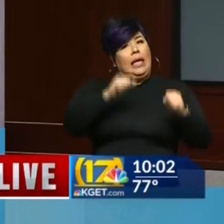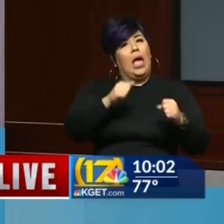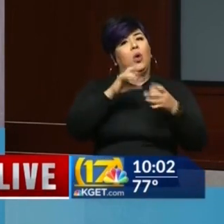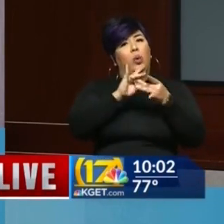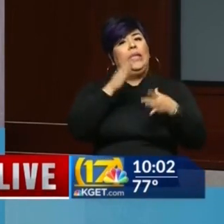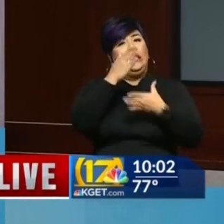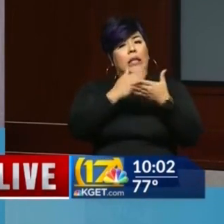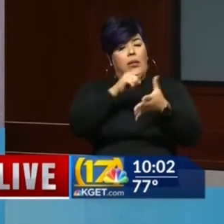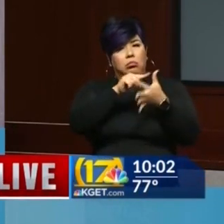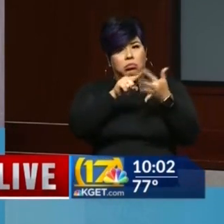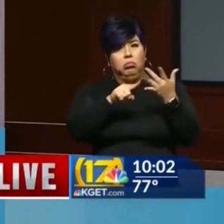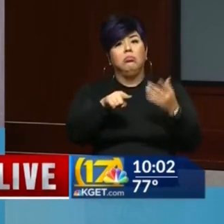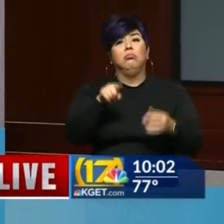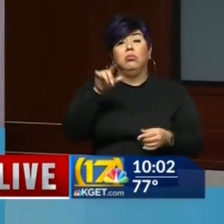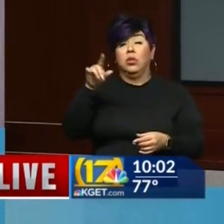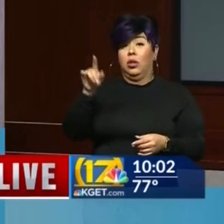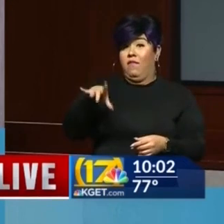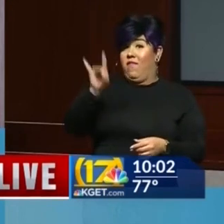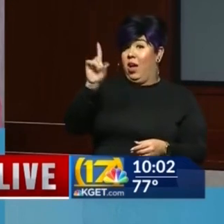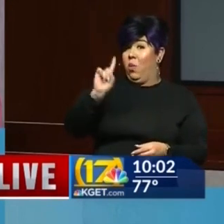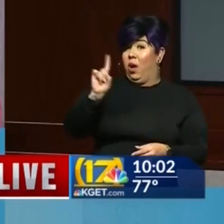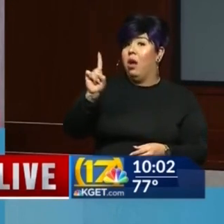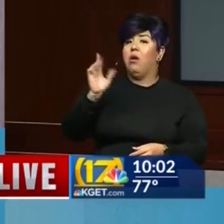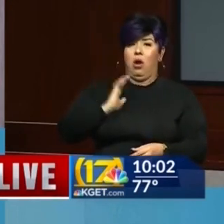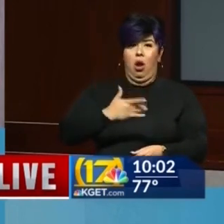AND WE ARE USING REAL DATA BY